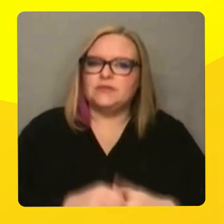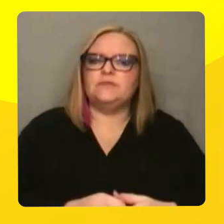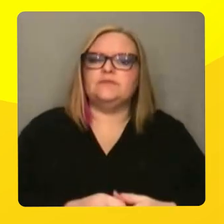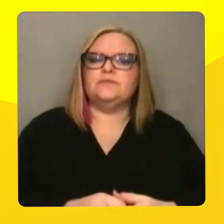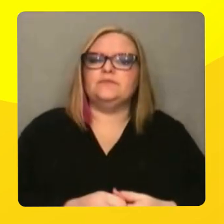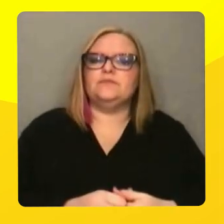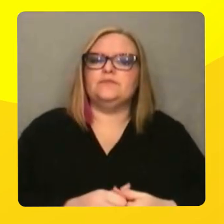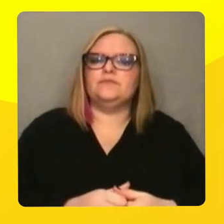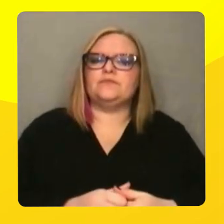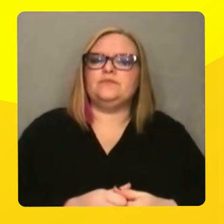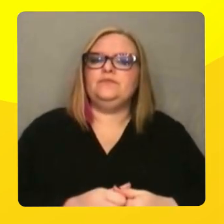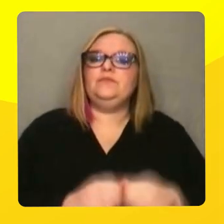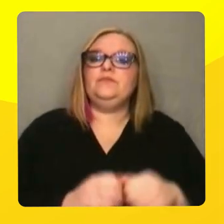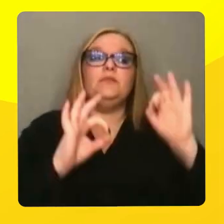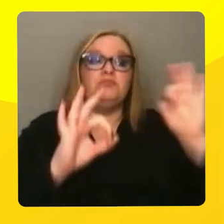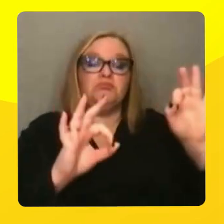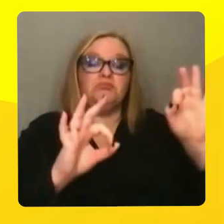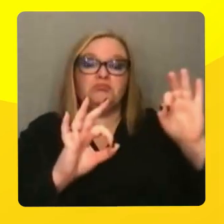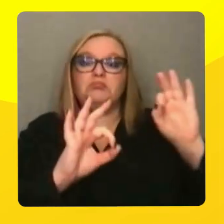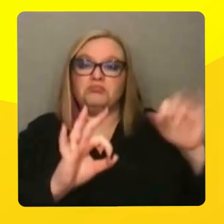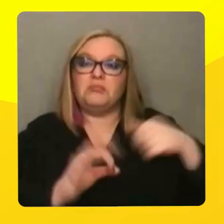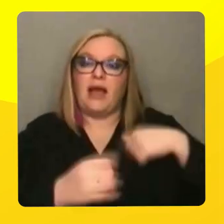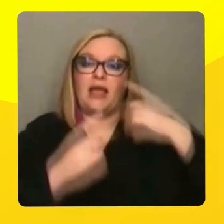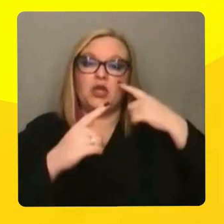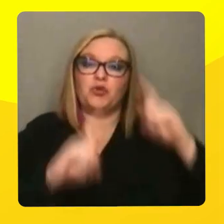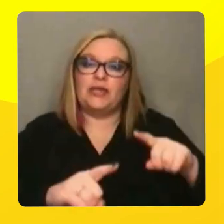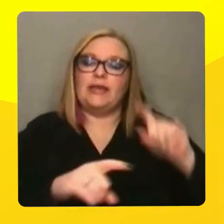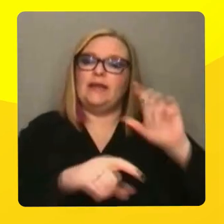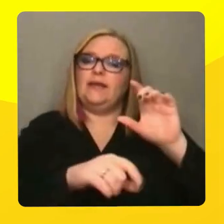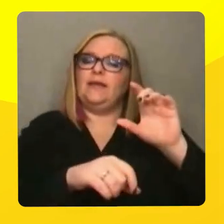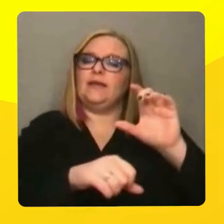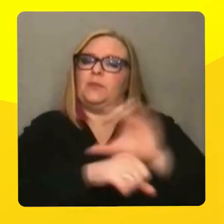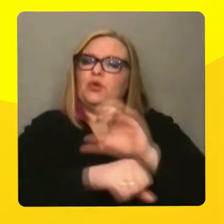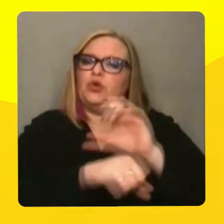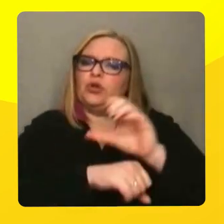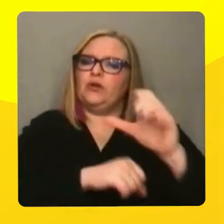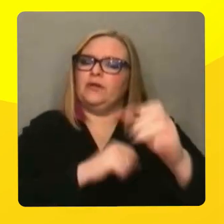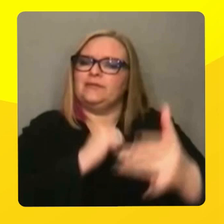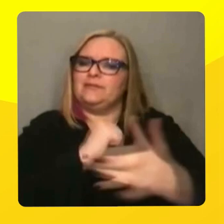Lovely. Yeah, I completely agree. Computational literacy is absolutely necessary.